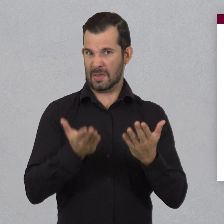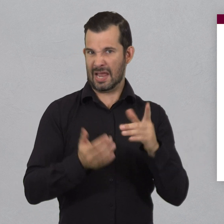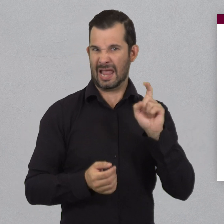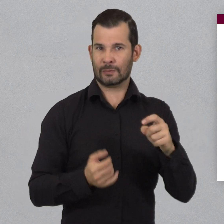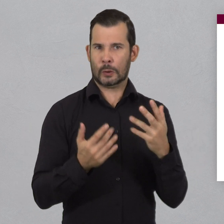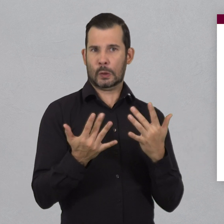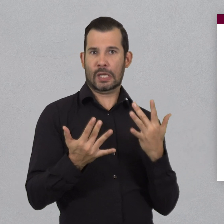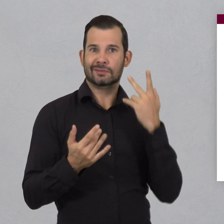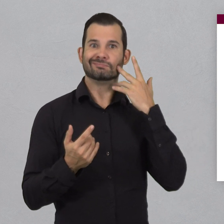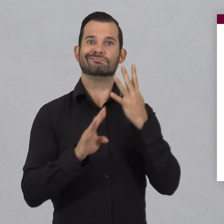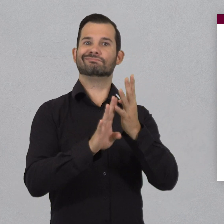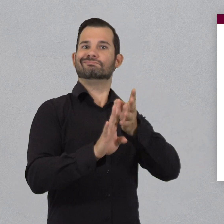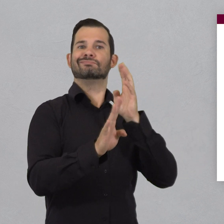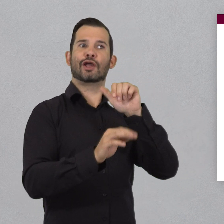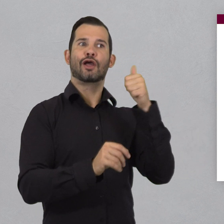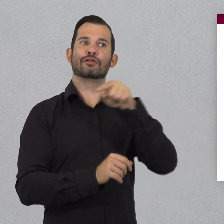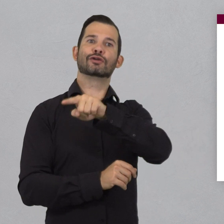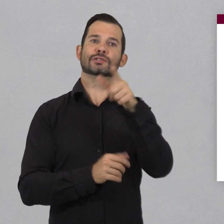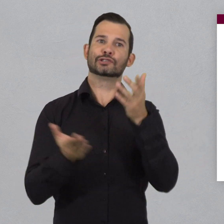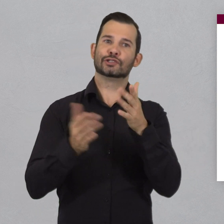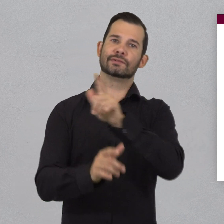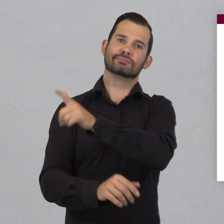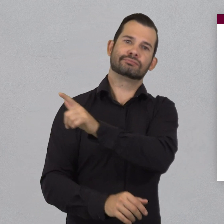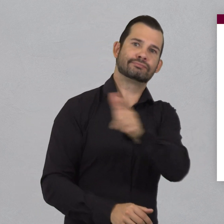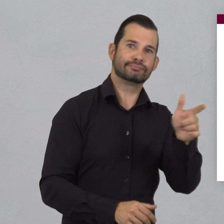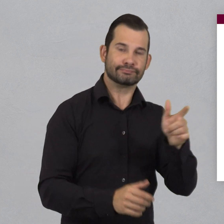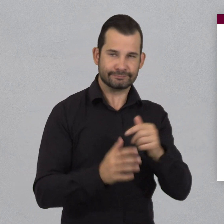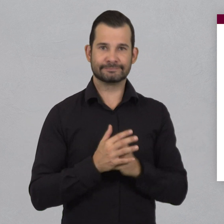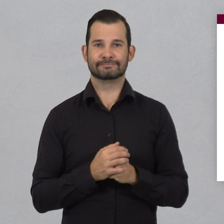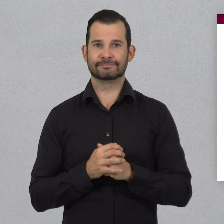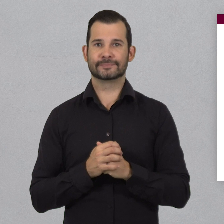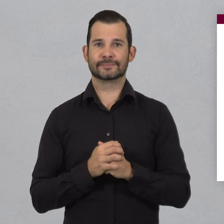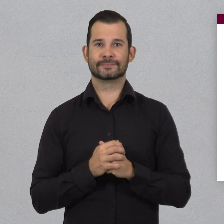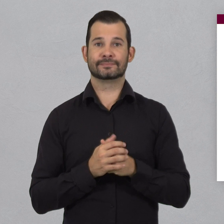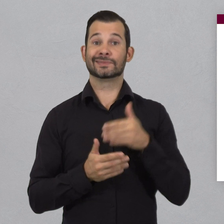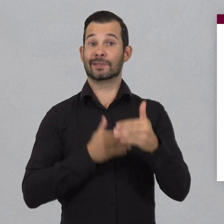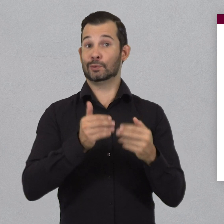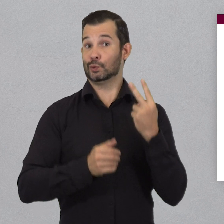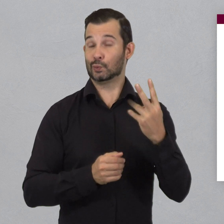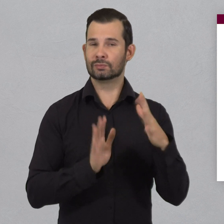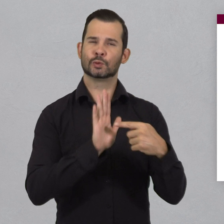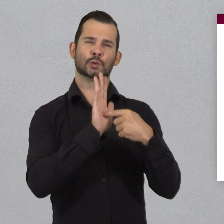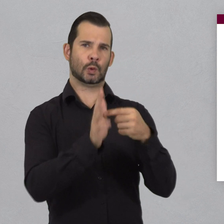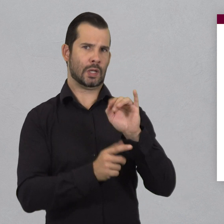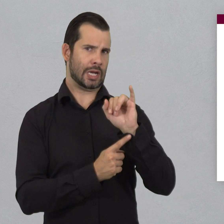while other voters are being served. STEP 2: Show your ID